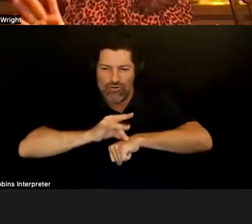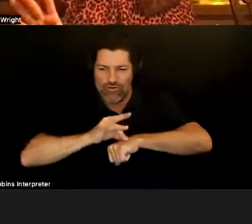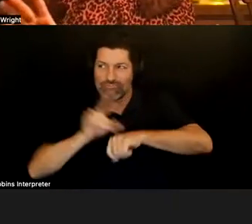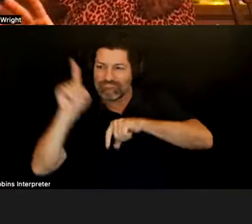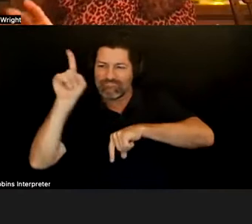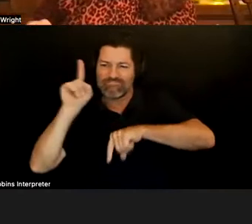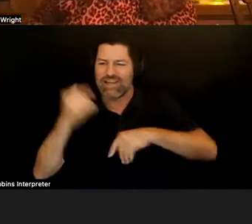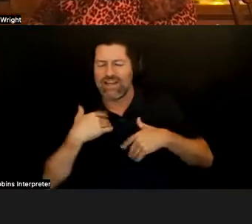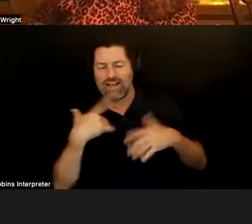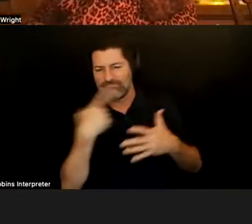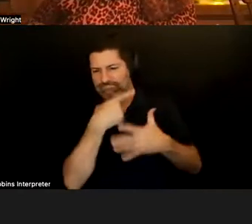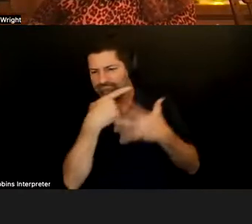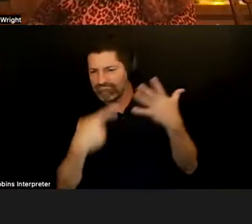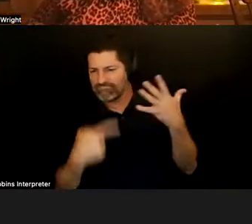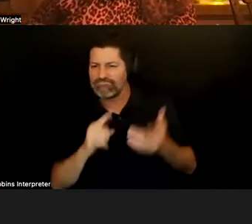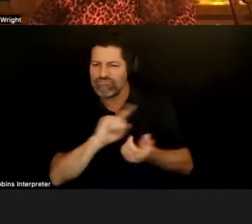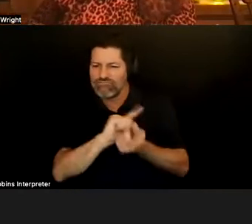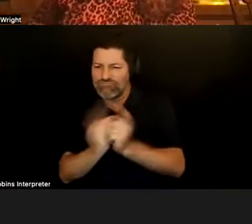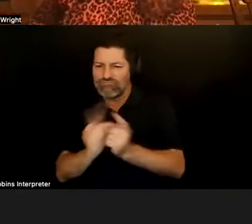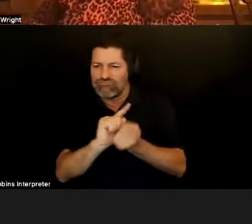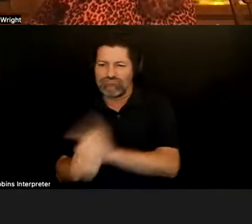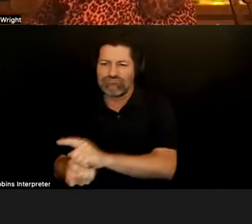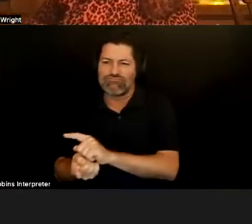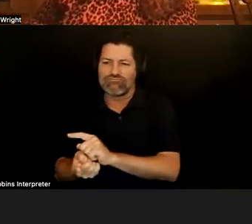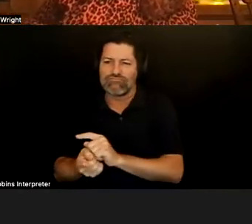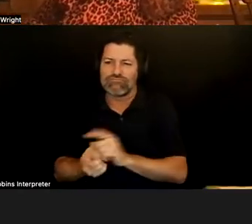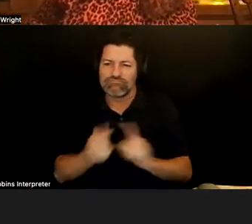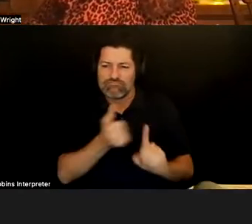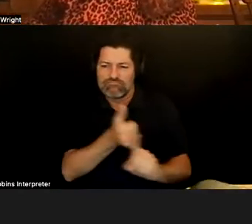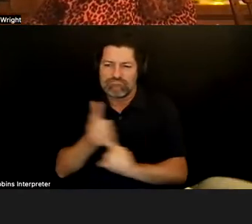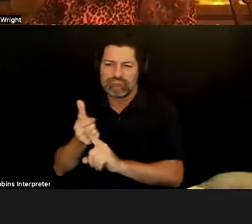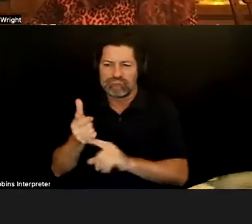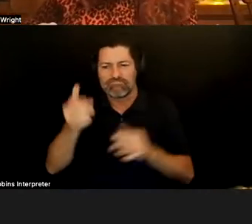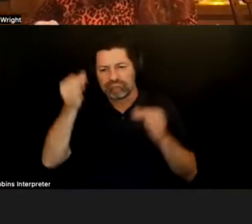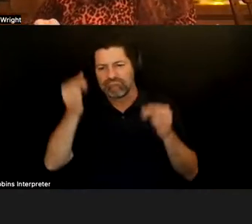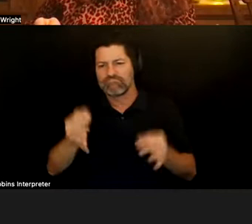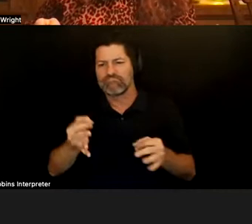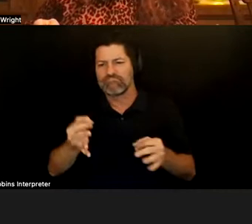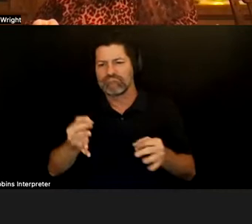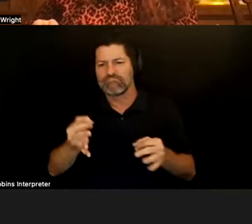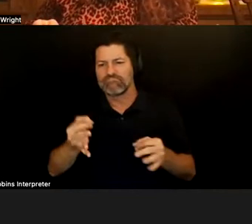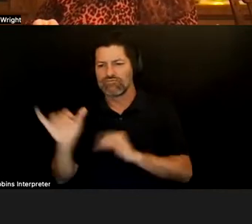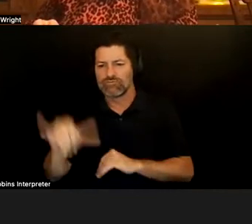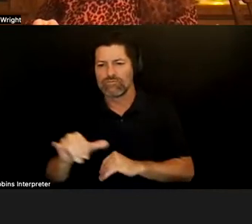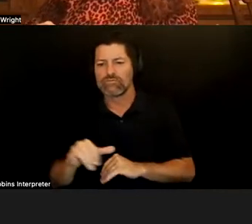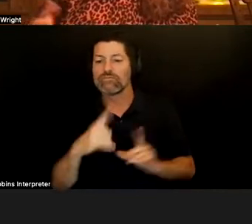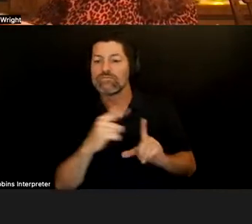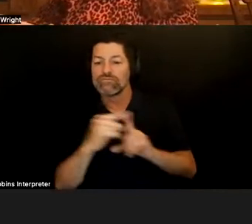different ways that people read and interpret, that but those those words autumn I and